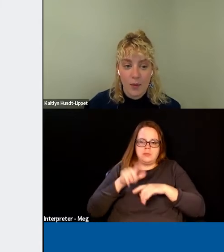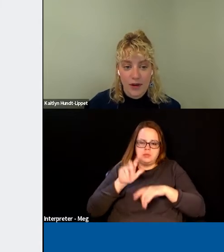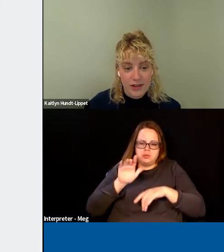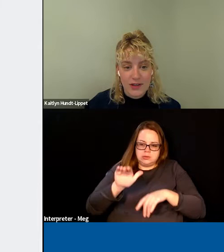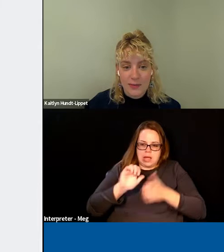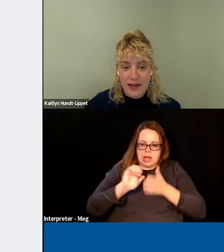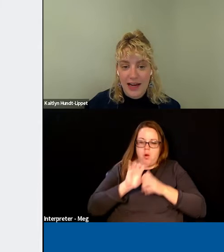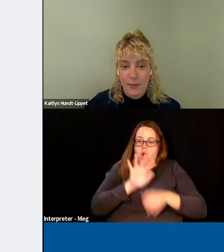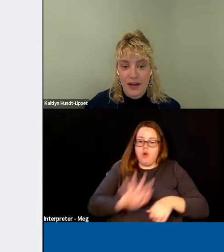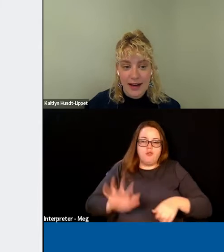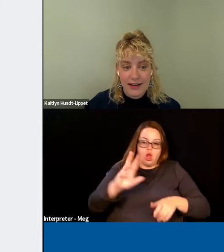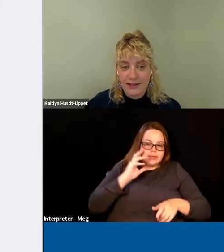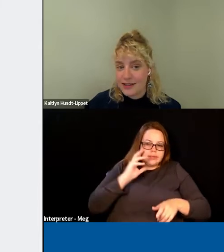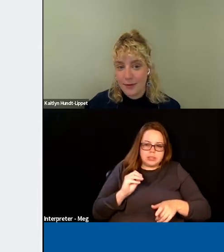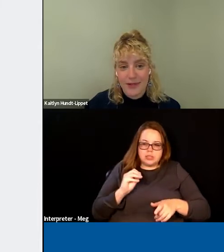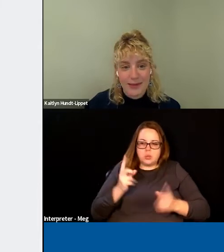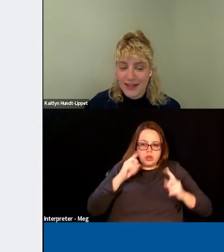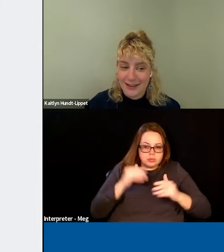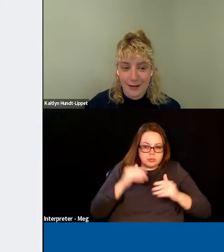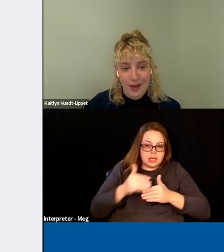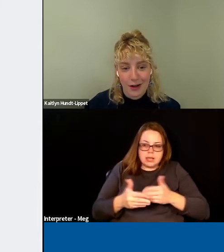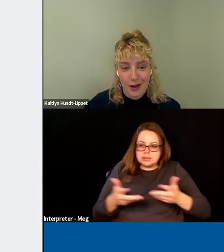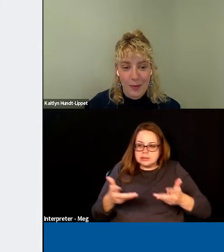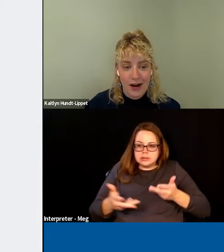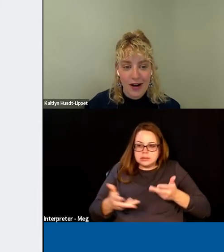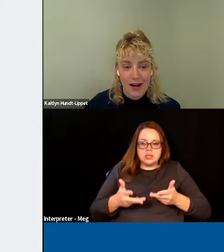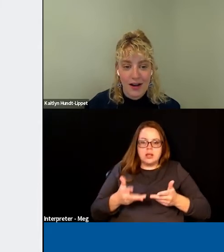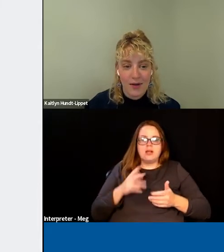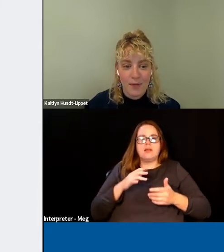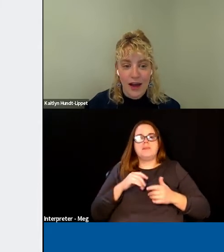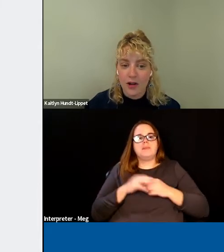What did you expect to happen next? This speaks to the earlier part.